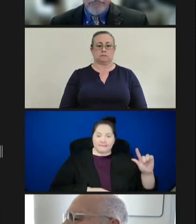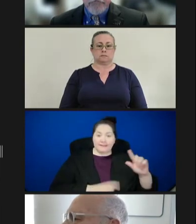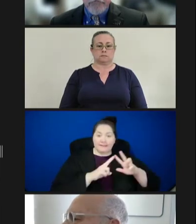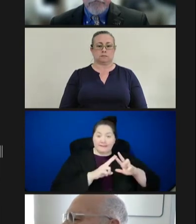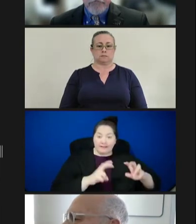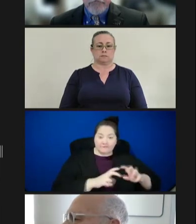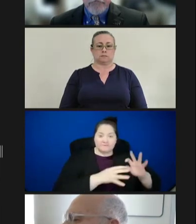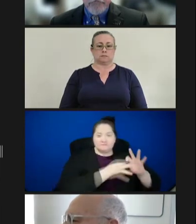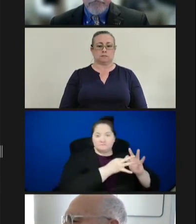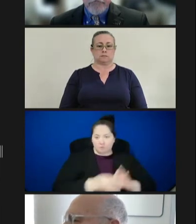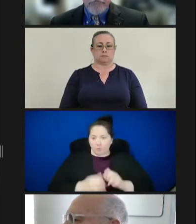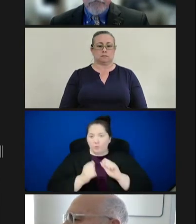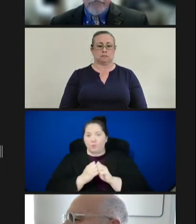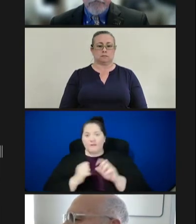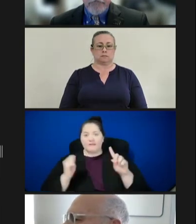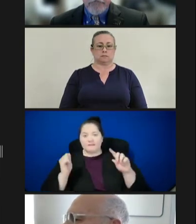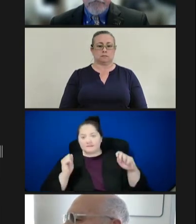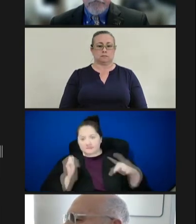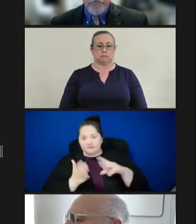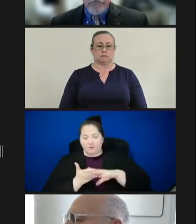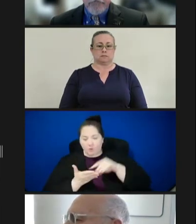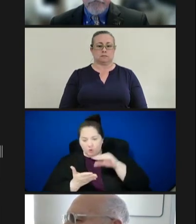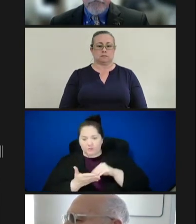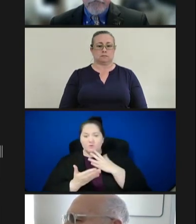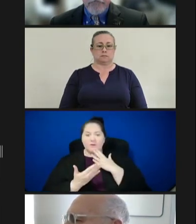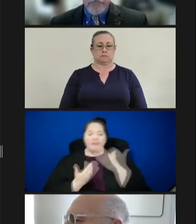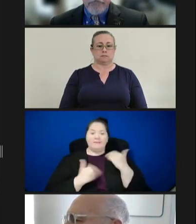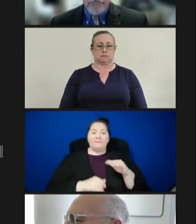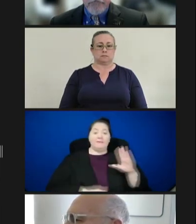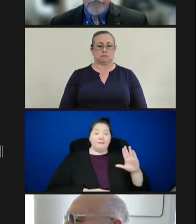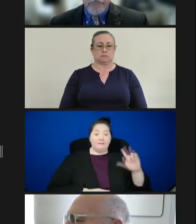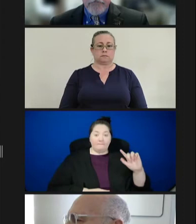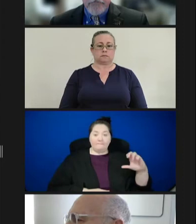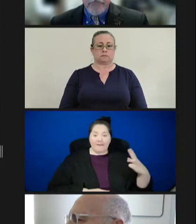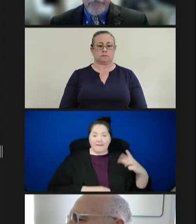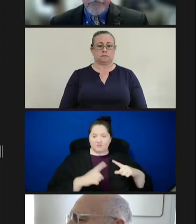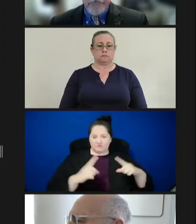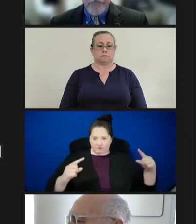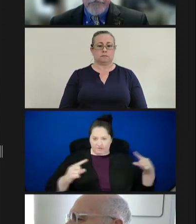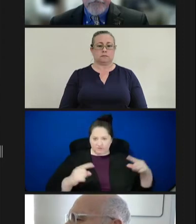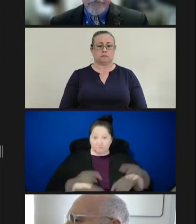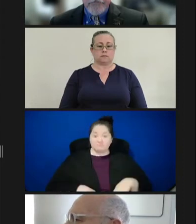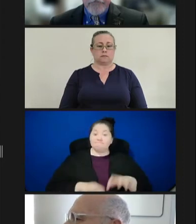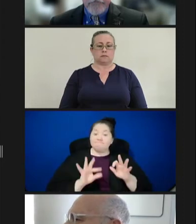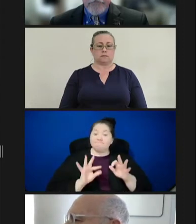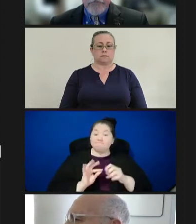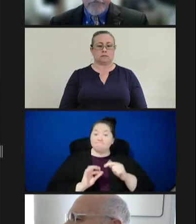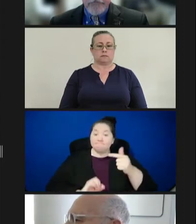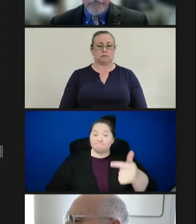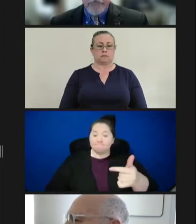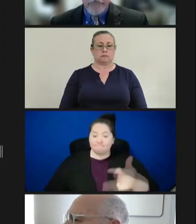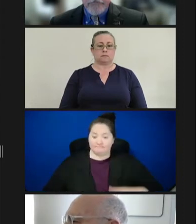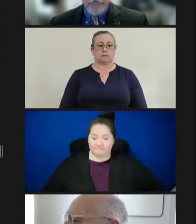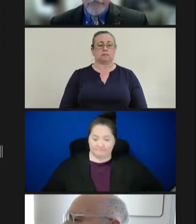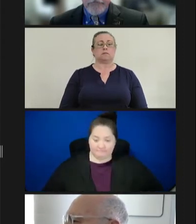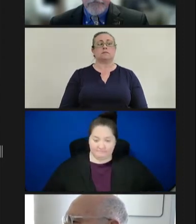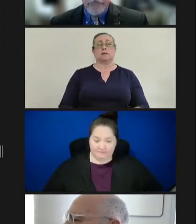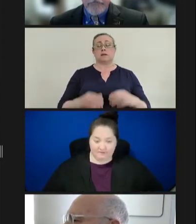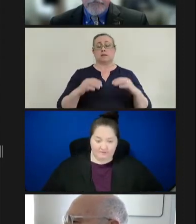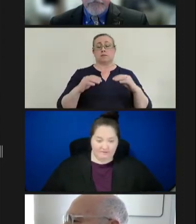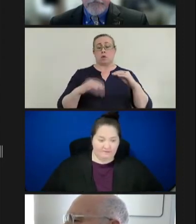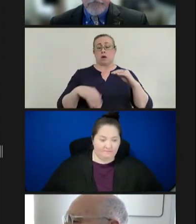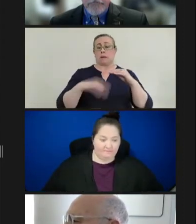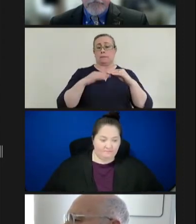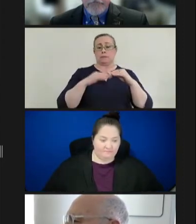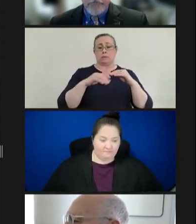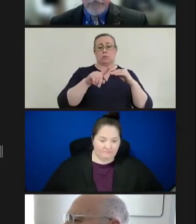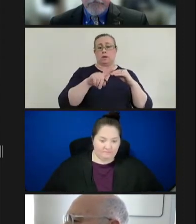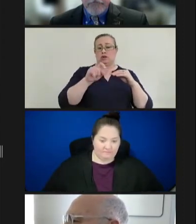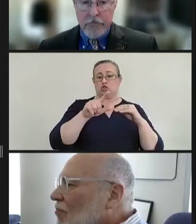where you can of these batch variations. The cost of our studies were up to 128,000 per participant,